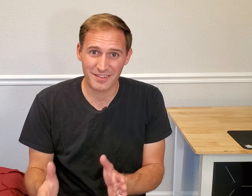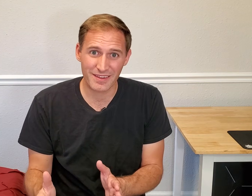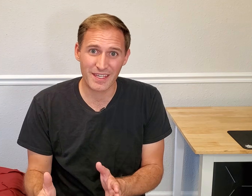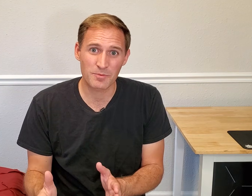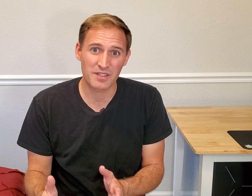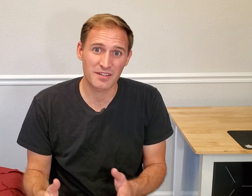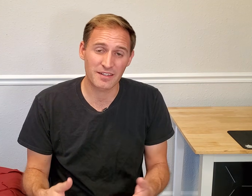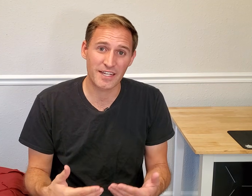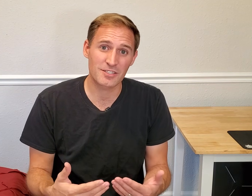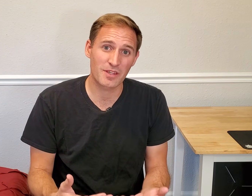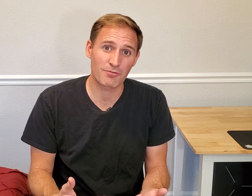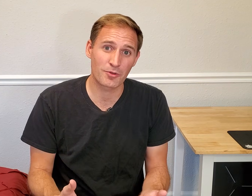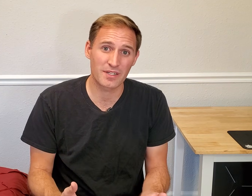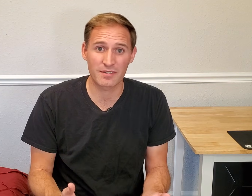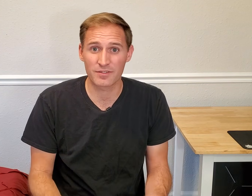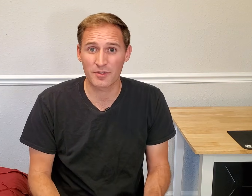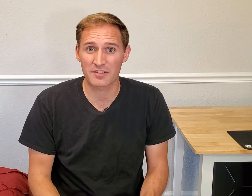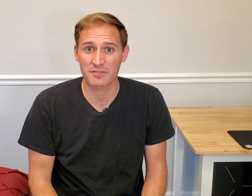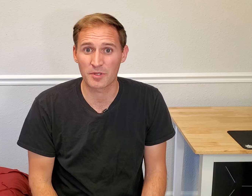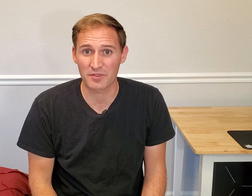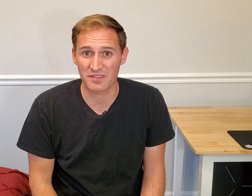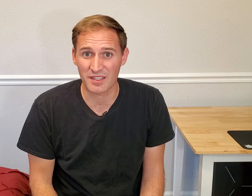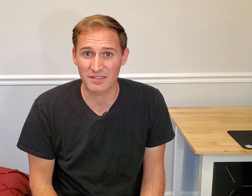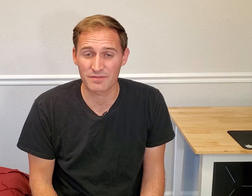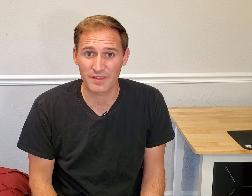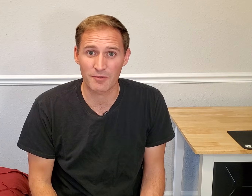to the end because I'll actually be throwing in a few extra bonus signs that